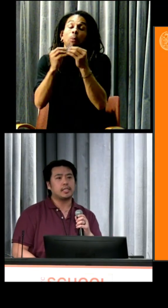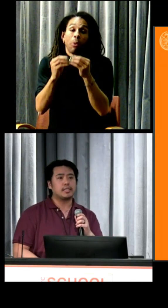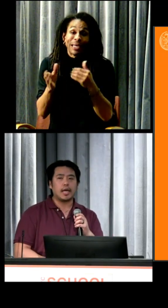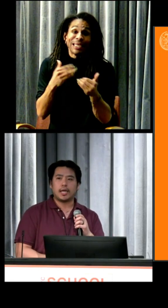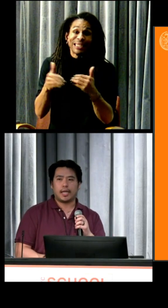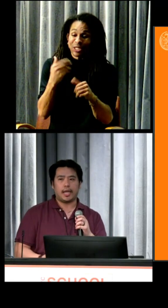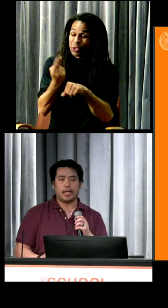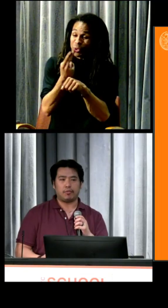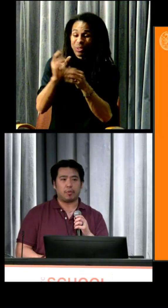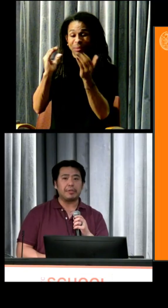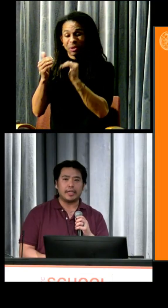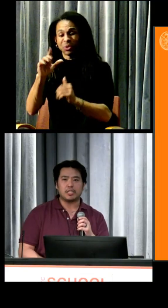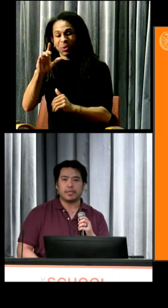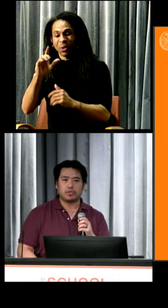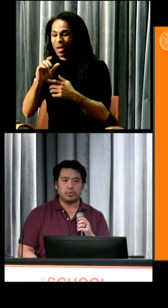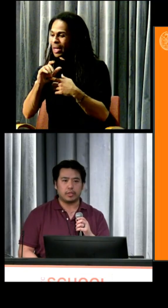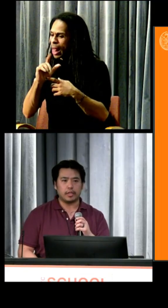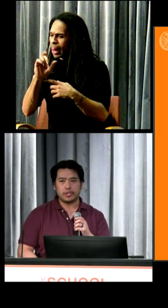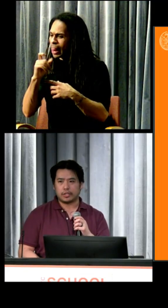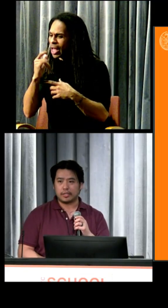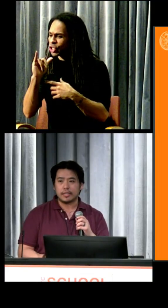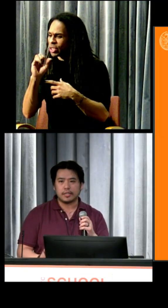balanced the data to provide balanced feedback.